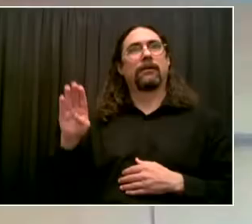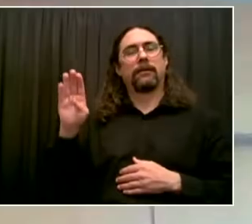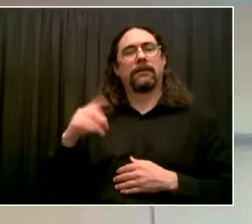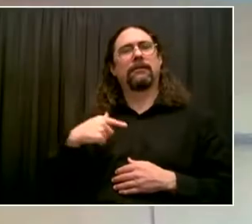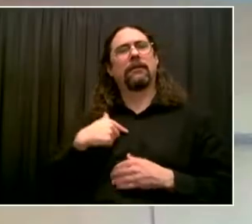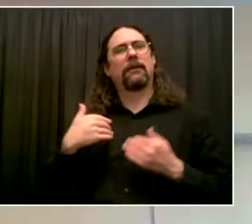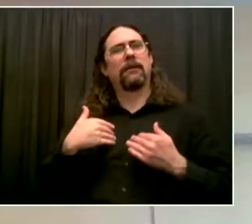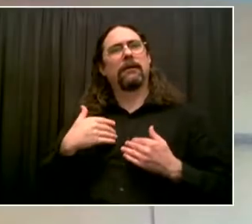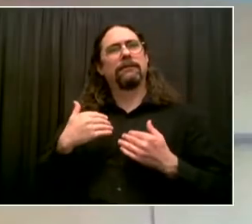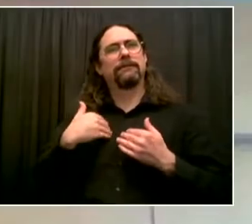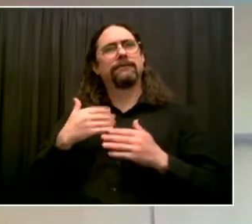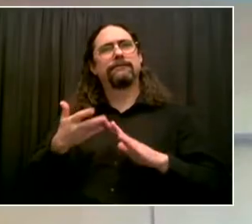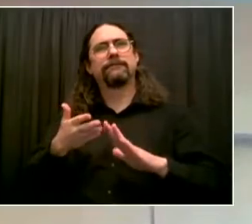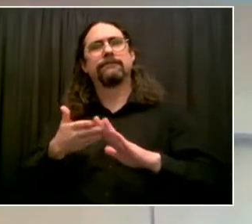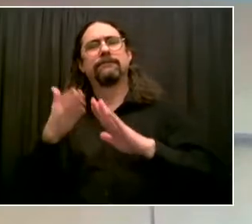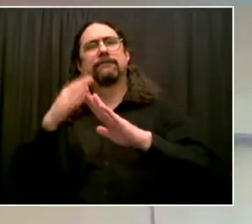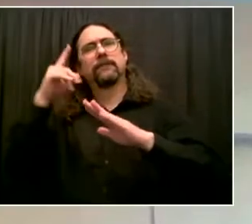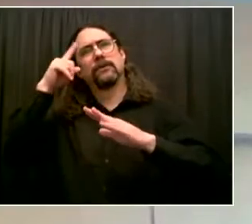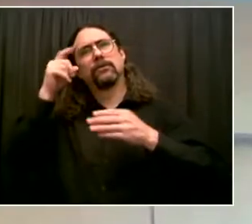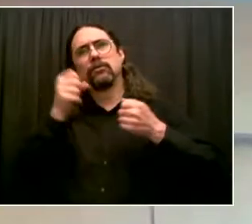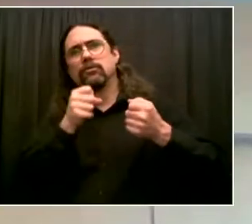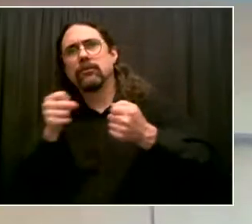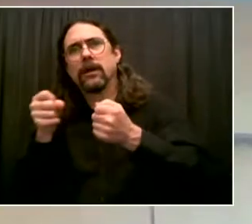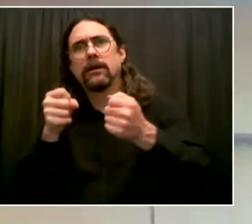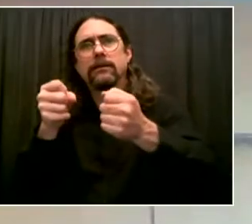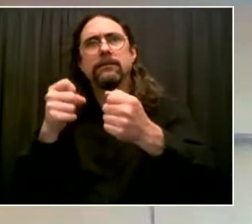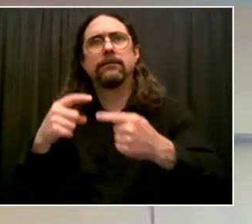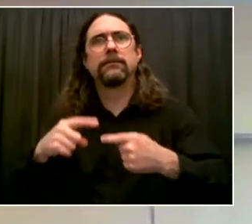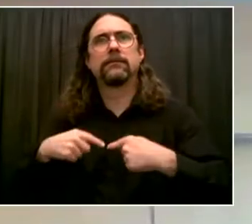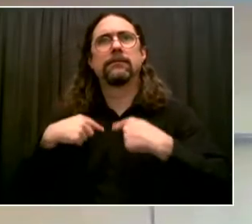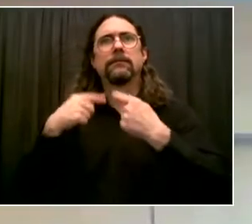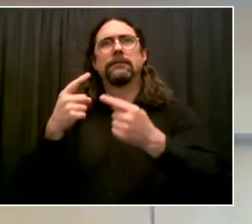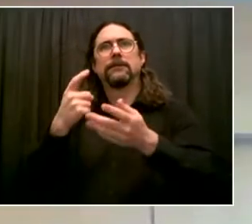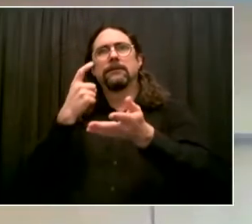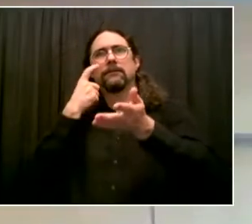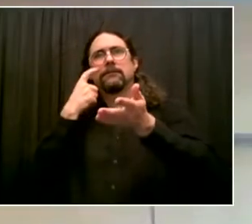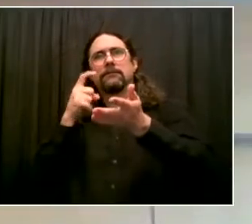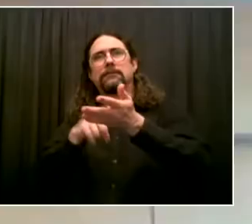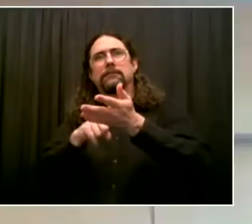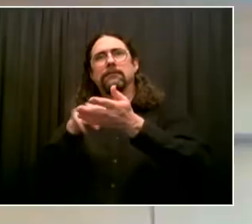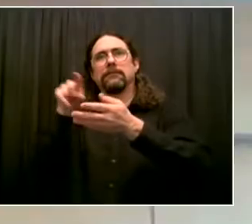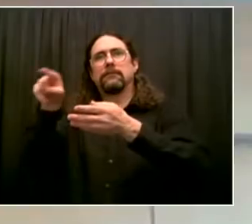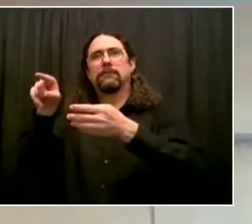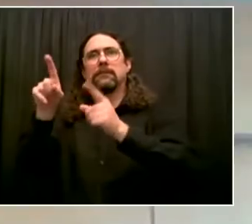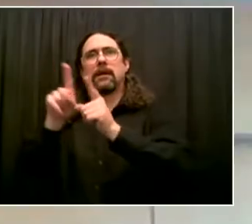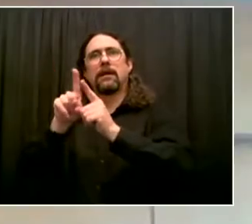OFFICE FROM THE VERYB EGINNING WAS FOCUSING THE PRECIOUS RESOURCES ON THE DRIVERS OF